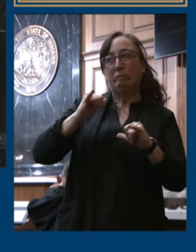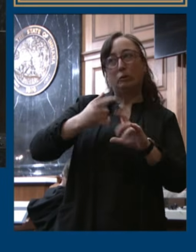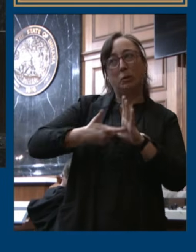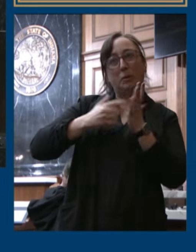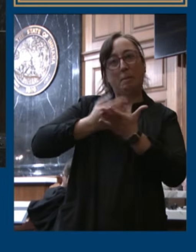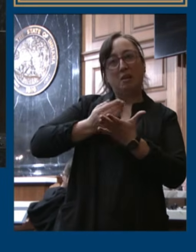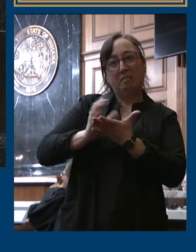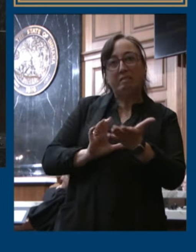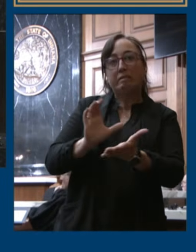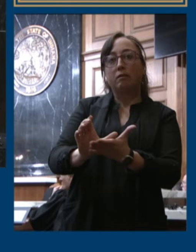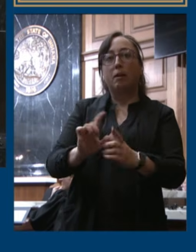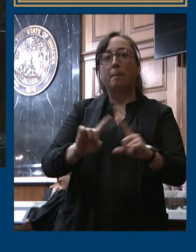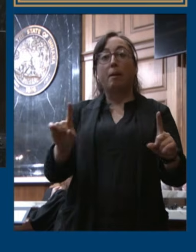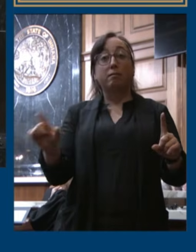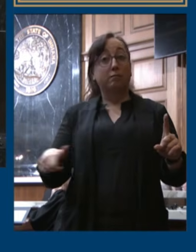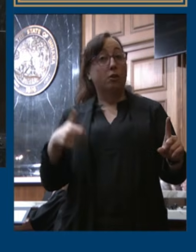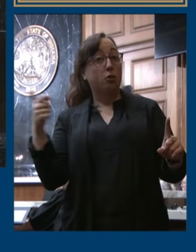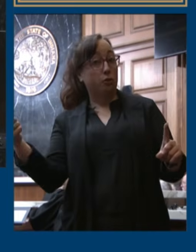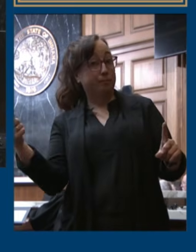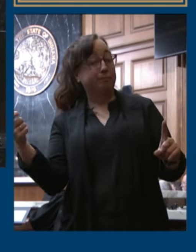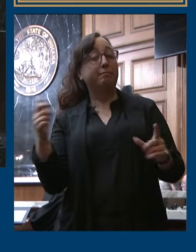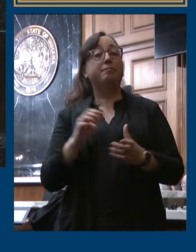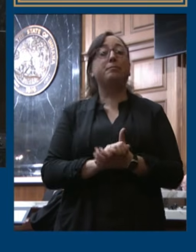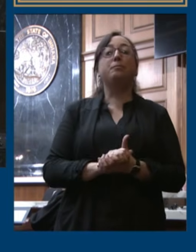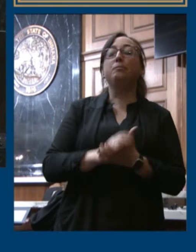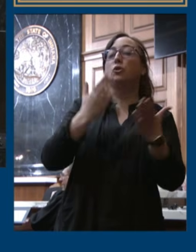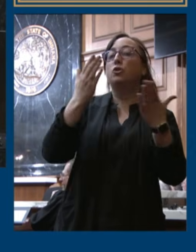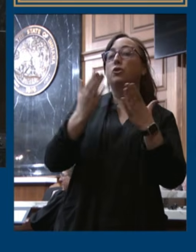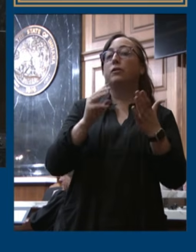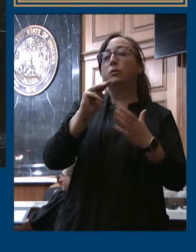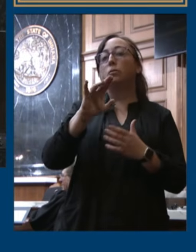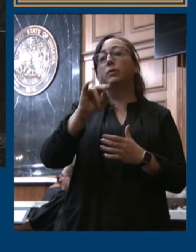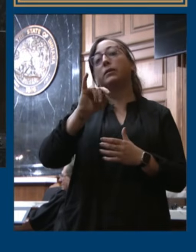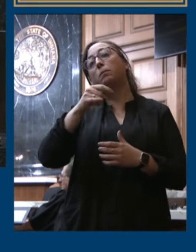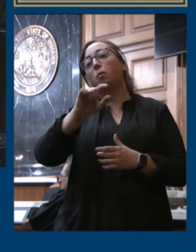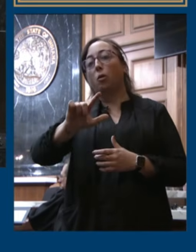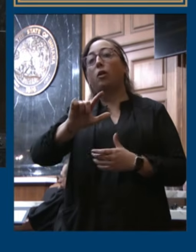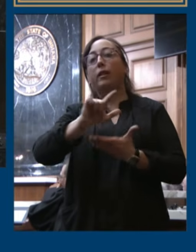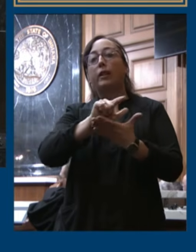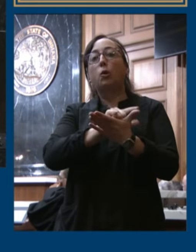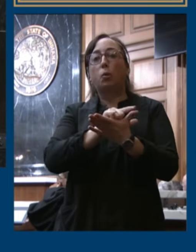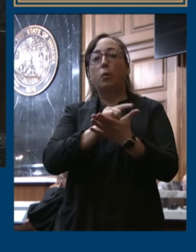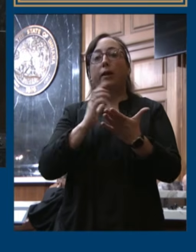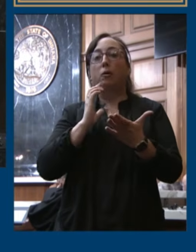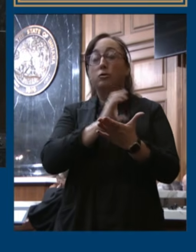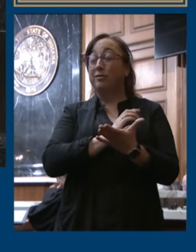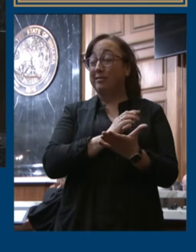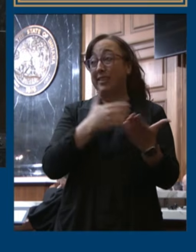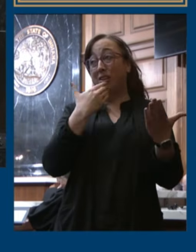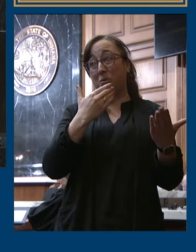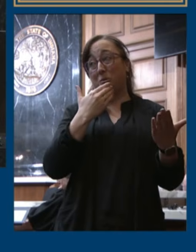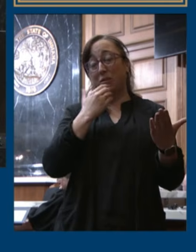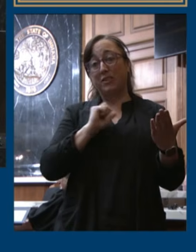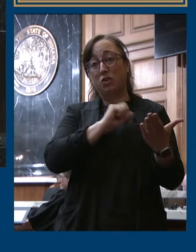THE OTHER BROADENED WHO MAY SERVE AS MUNICIPAL LEGAL COUNSEL. AN ENORMOUS "THANK YOU" TO SENATORS CARRASCO, GLICK,